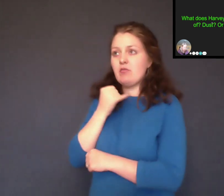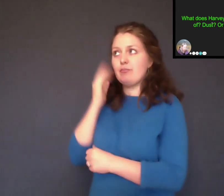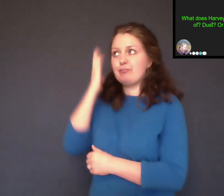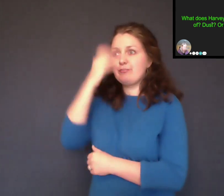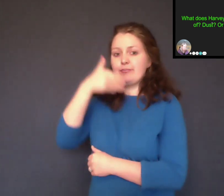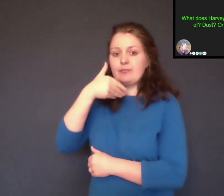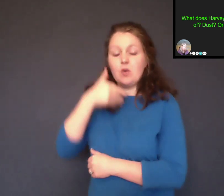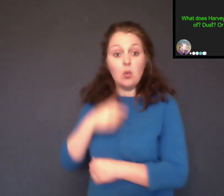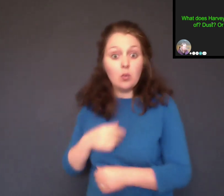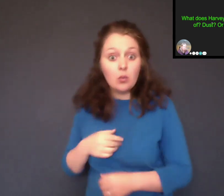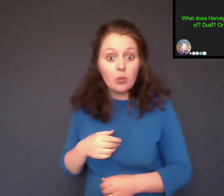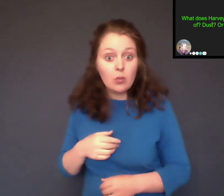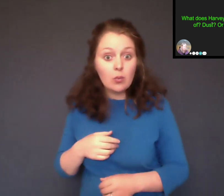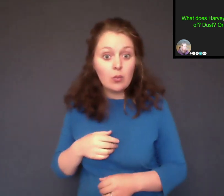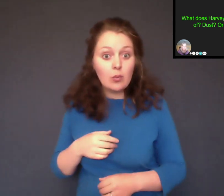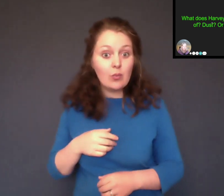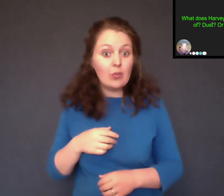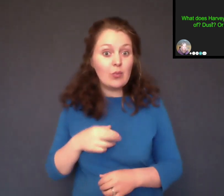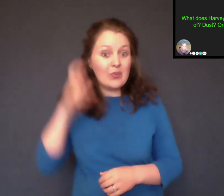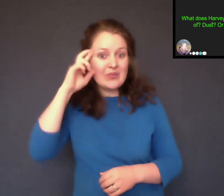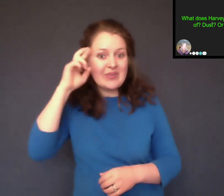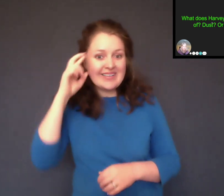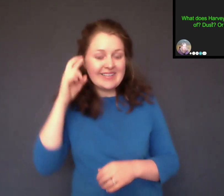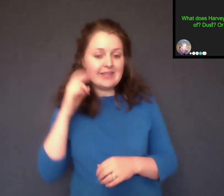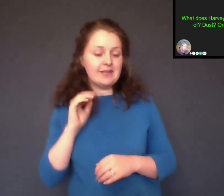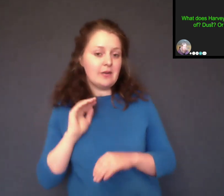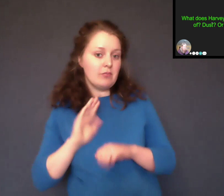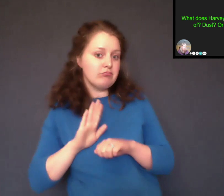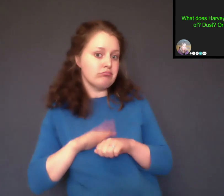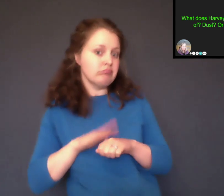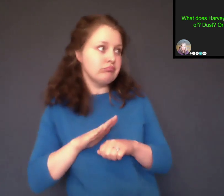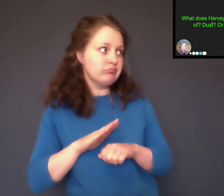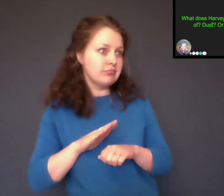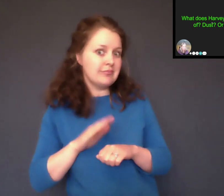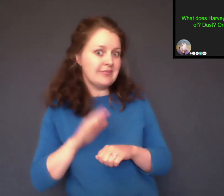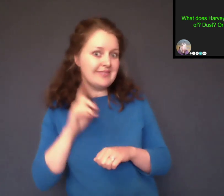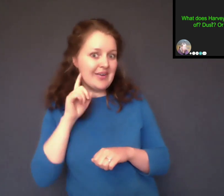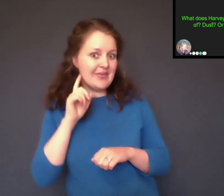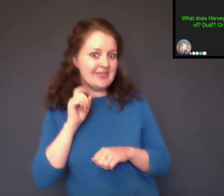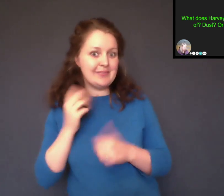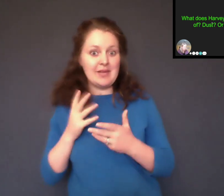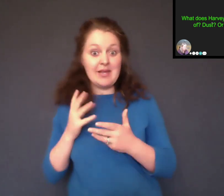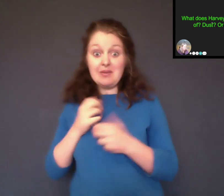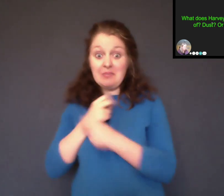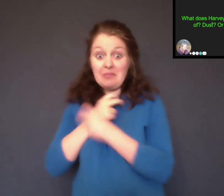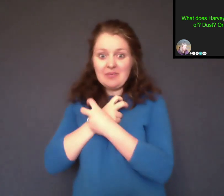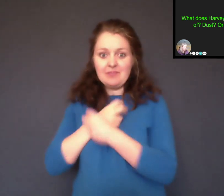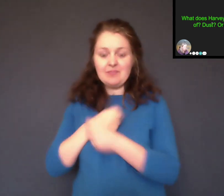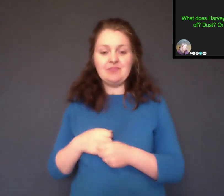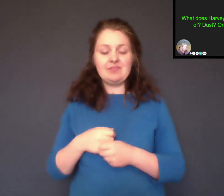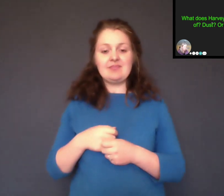ooh rick just made a warning sound maybe it is maybe it is poisoned he plunged his fingers into